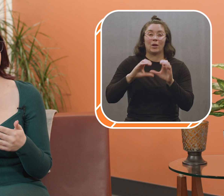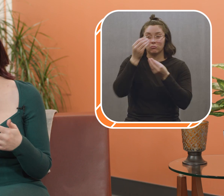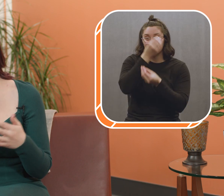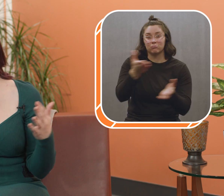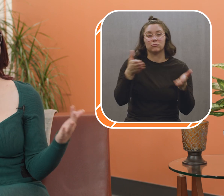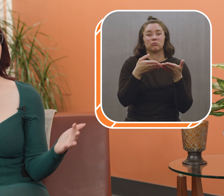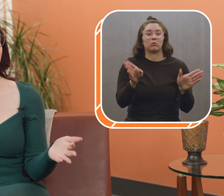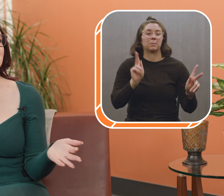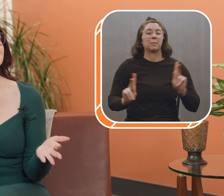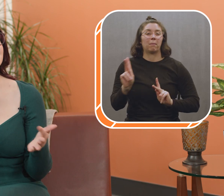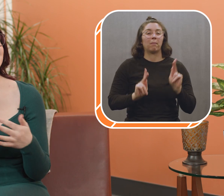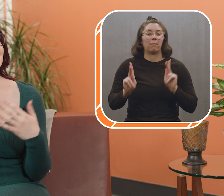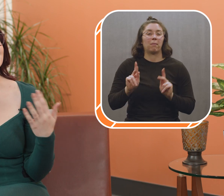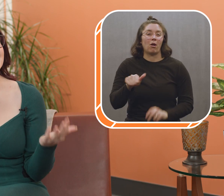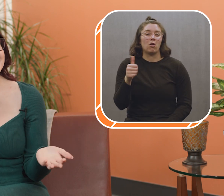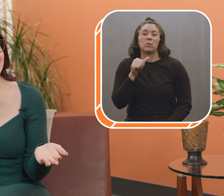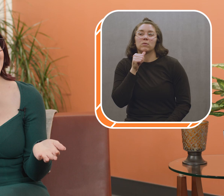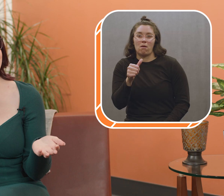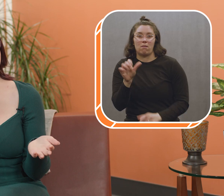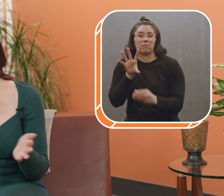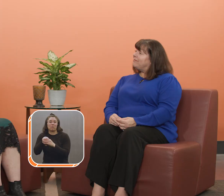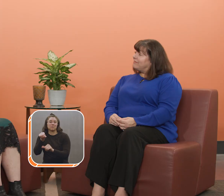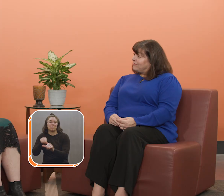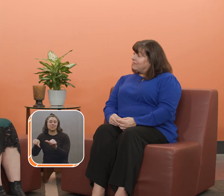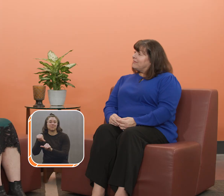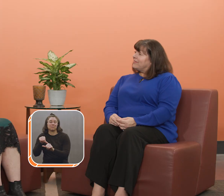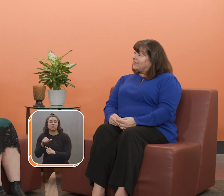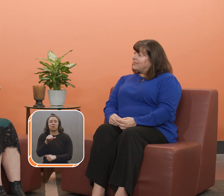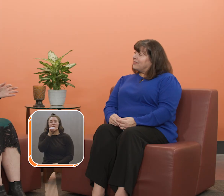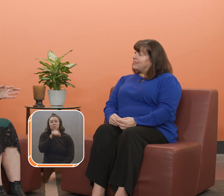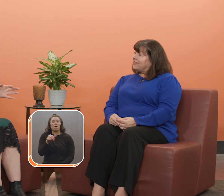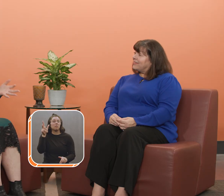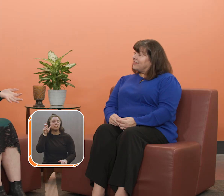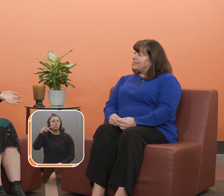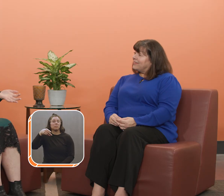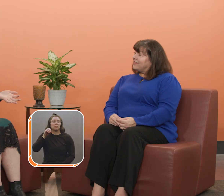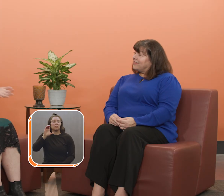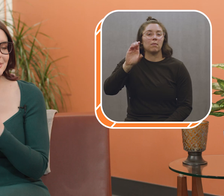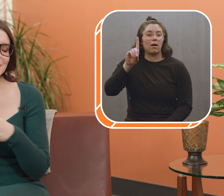to the general public and other non-scientists. And I also love listening to podcasts.